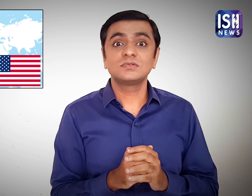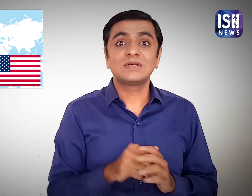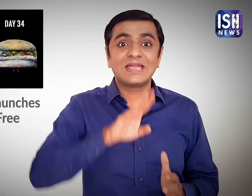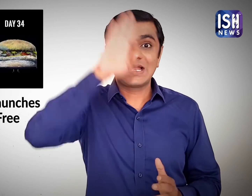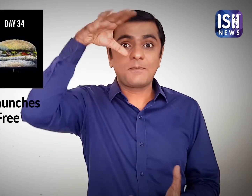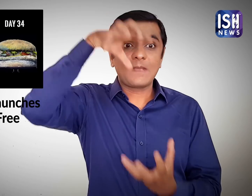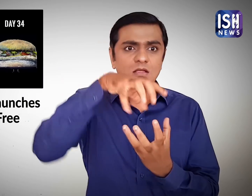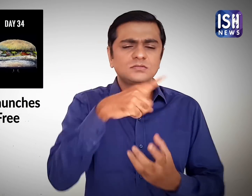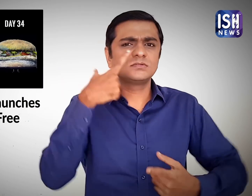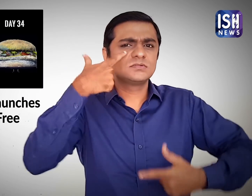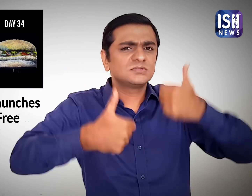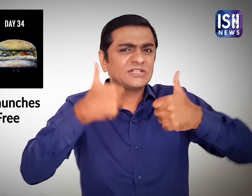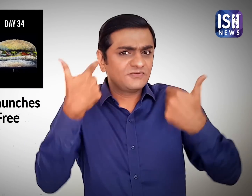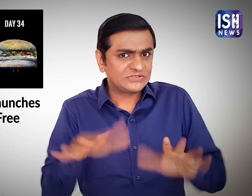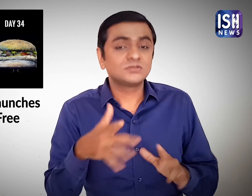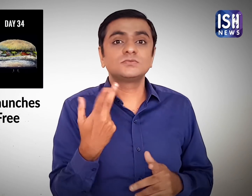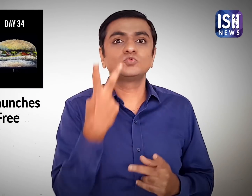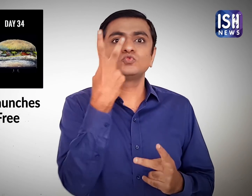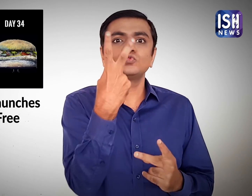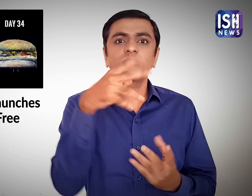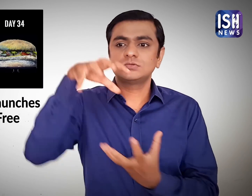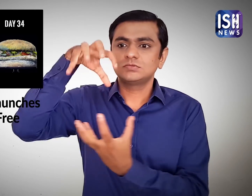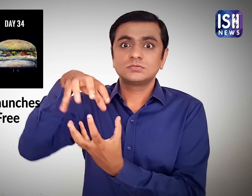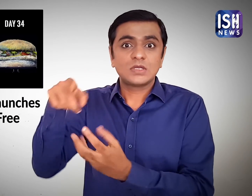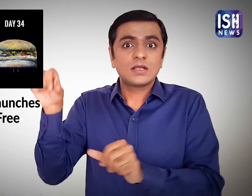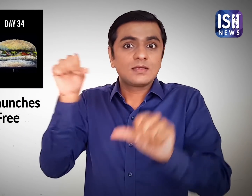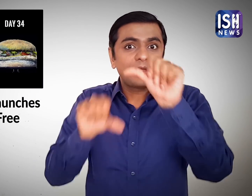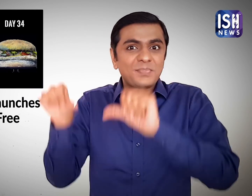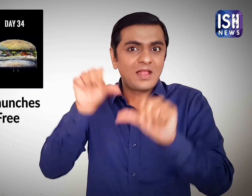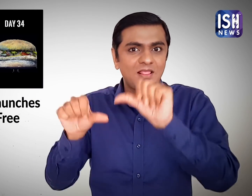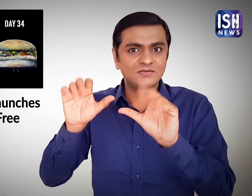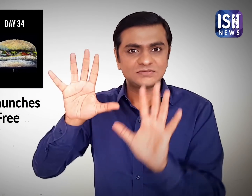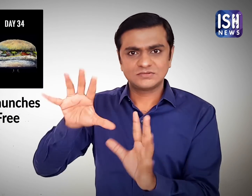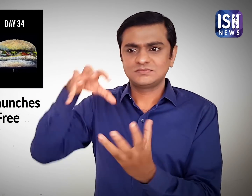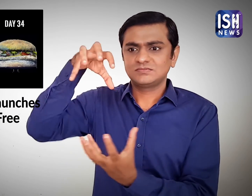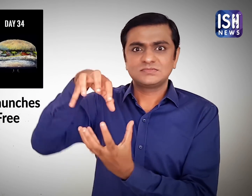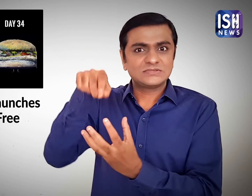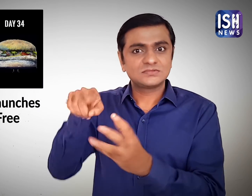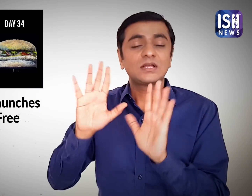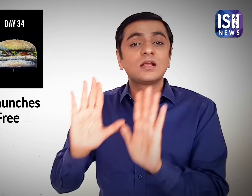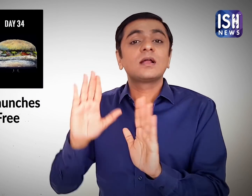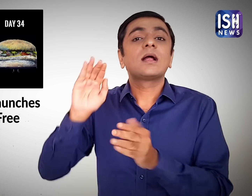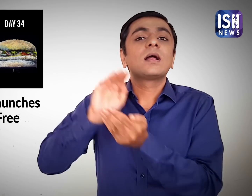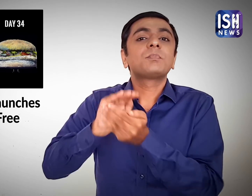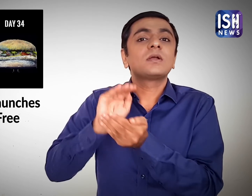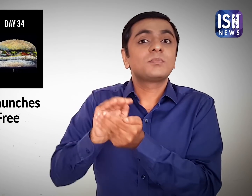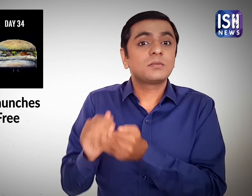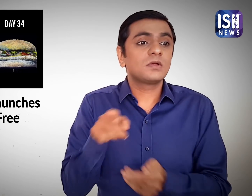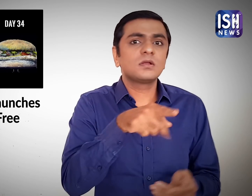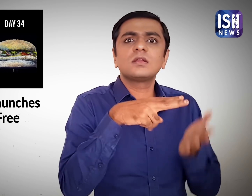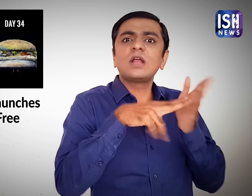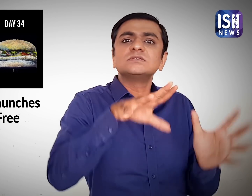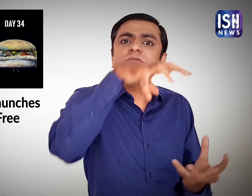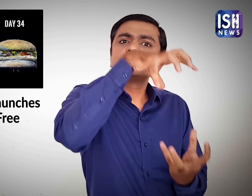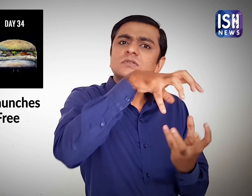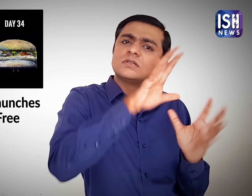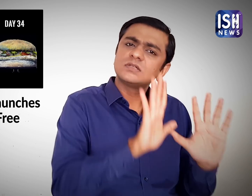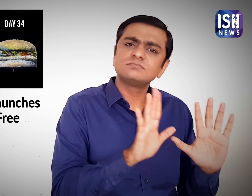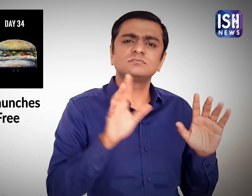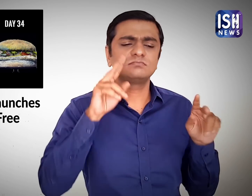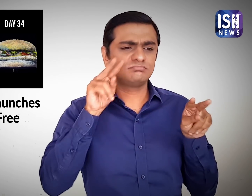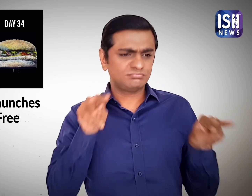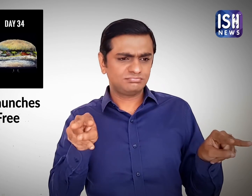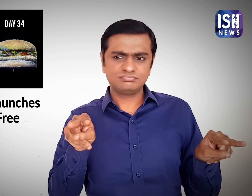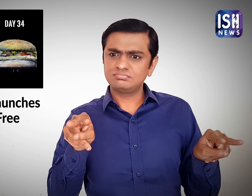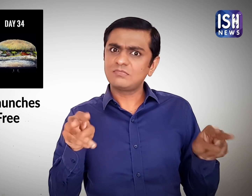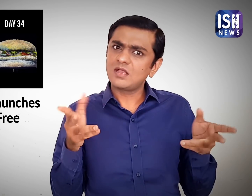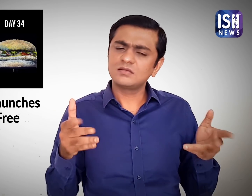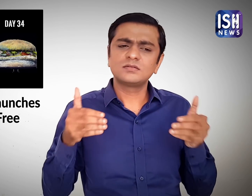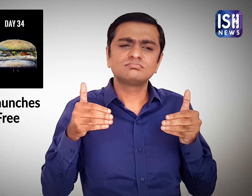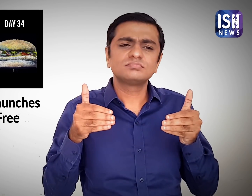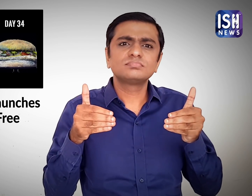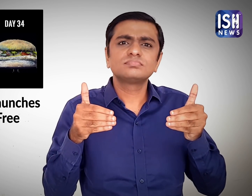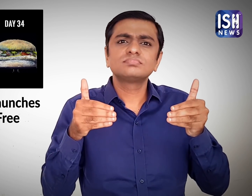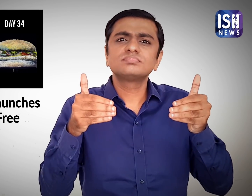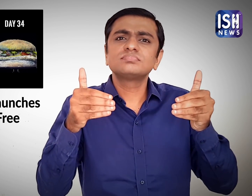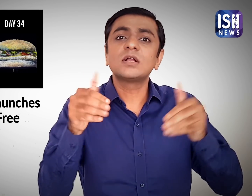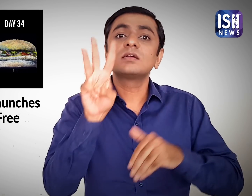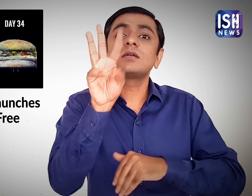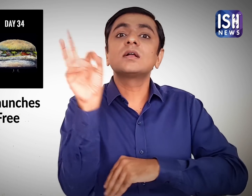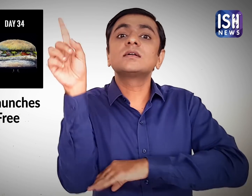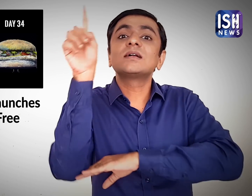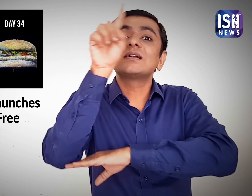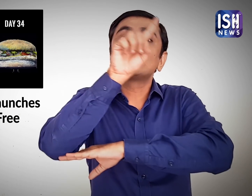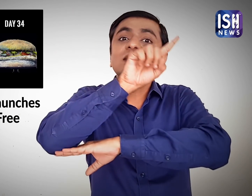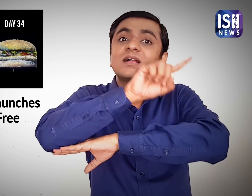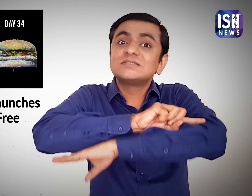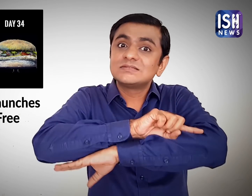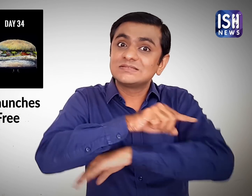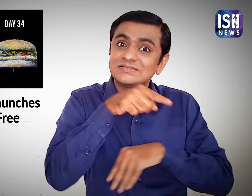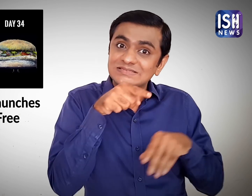They kept two burgers - one with preservatives and one natural without preservatives - and observed them for 30 days.